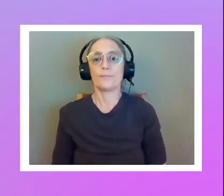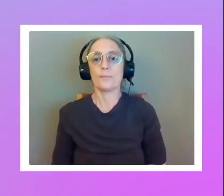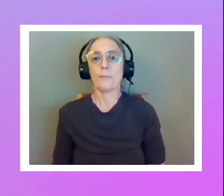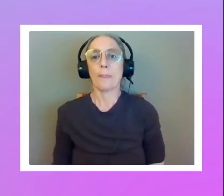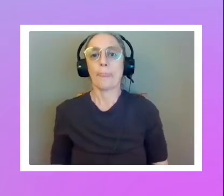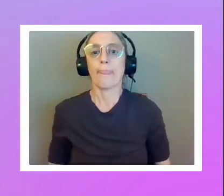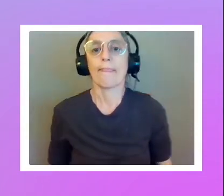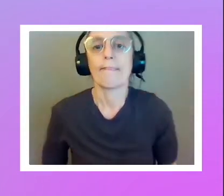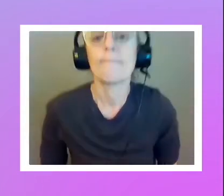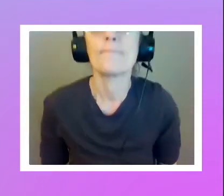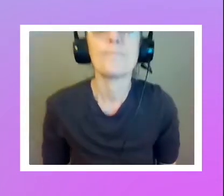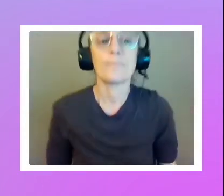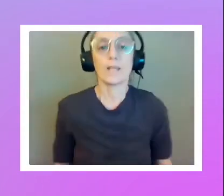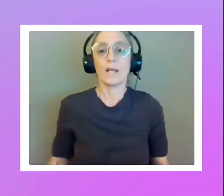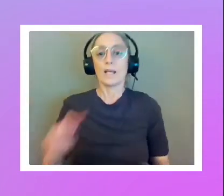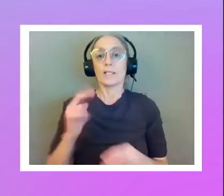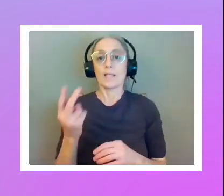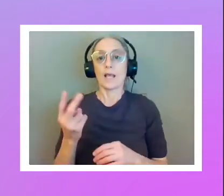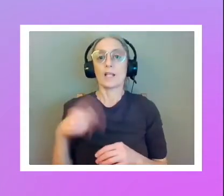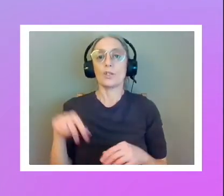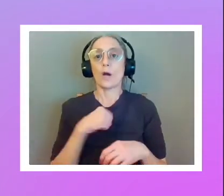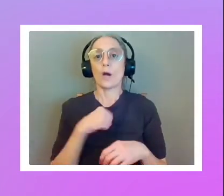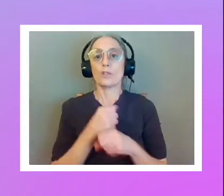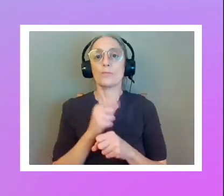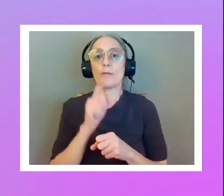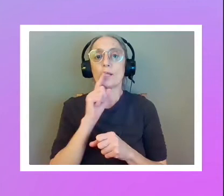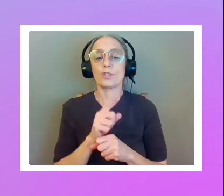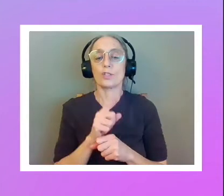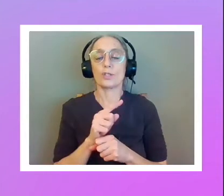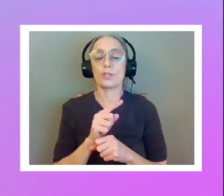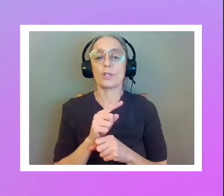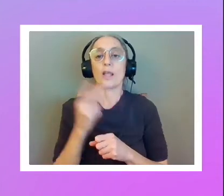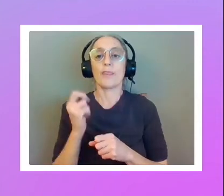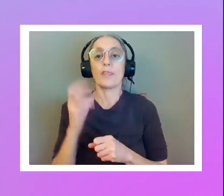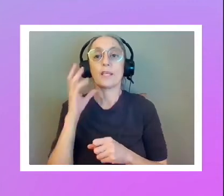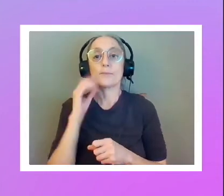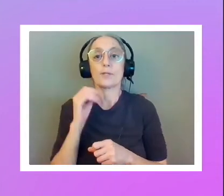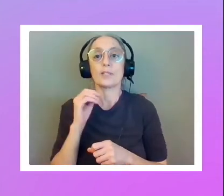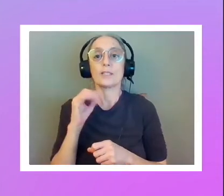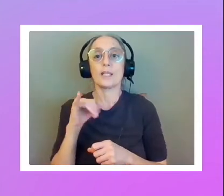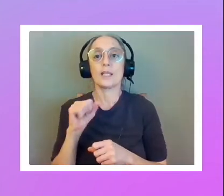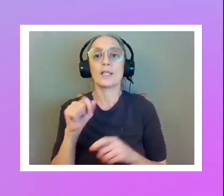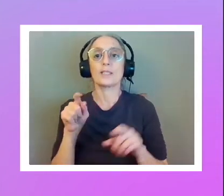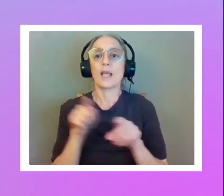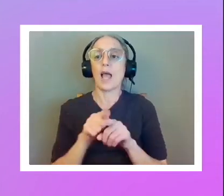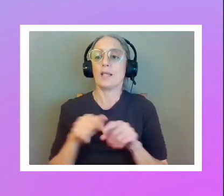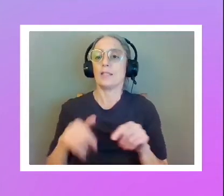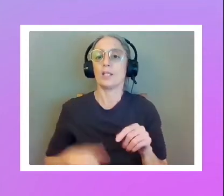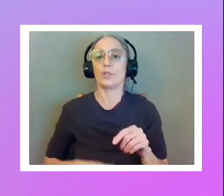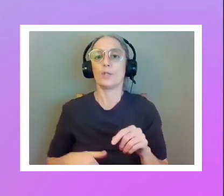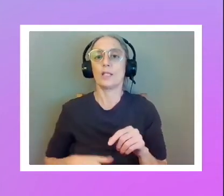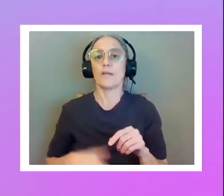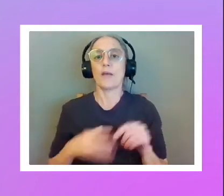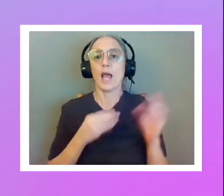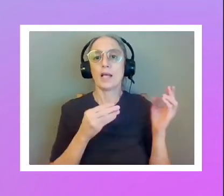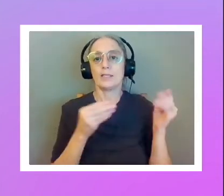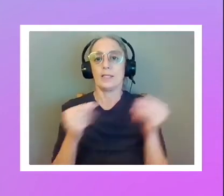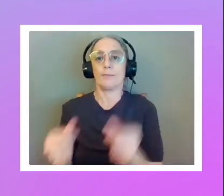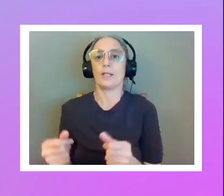Secondly, you want to ensure the experience is as intuitive and seamless as possible.